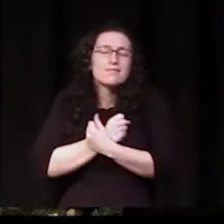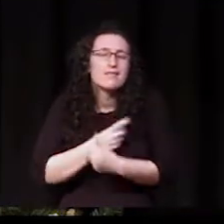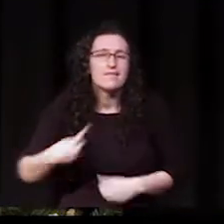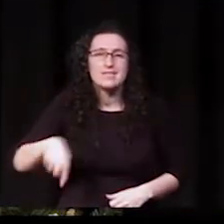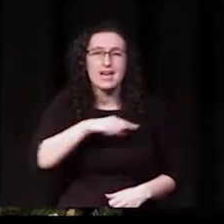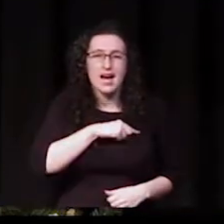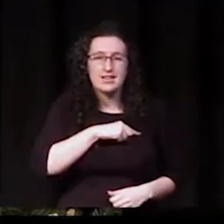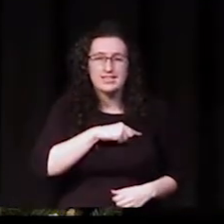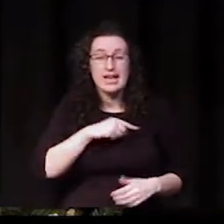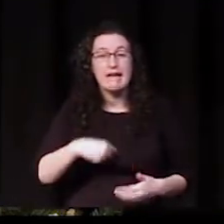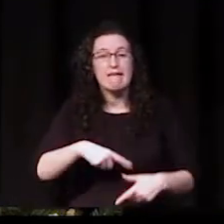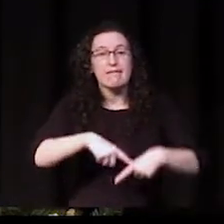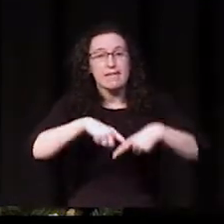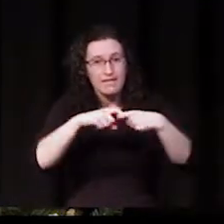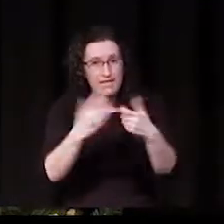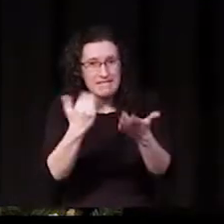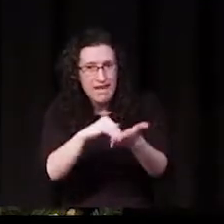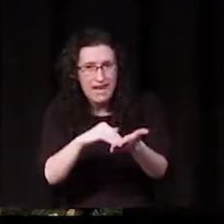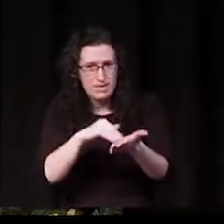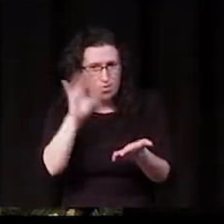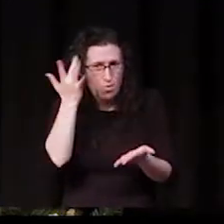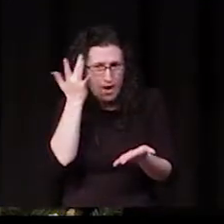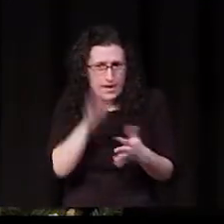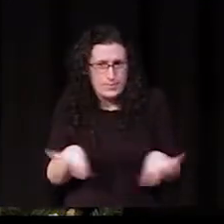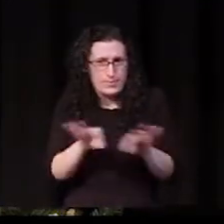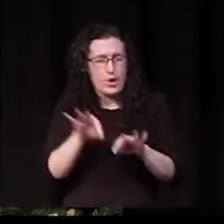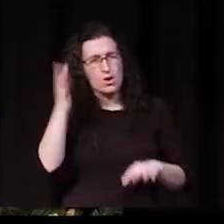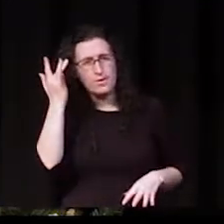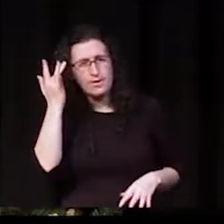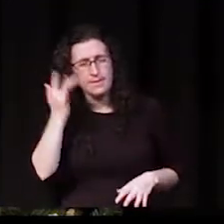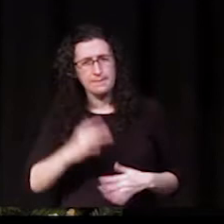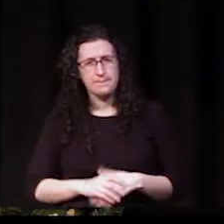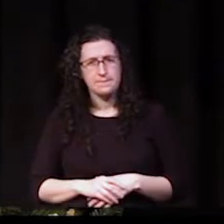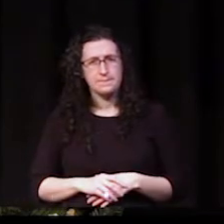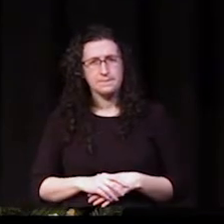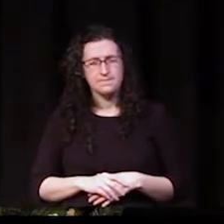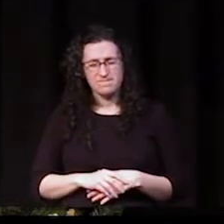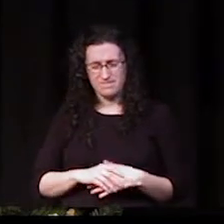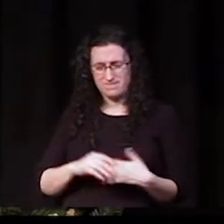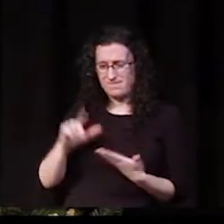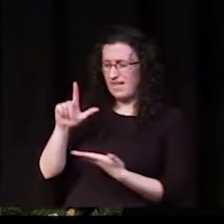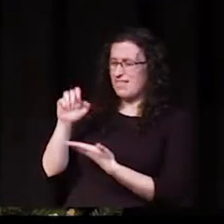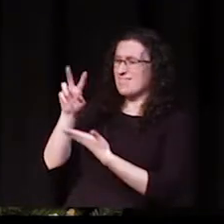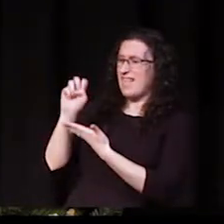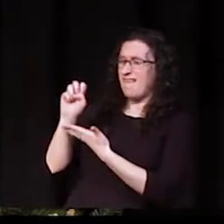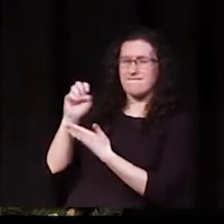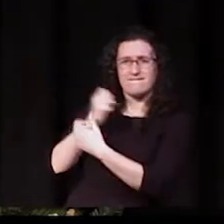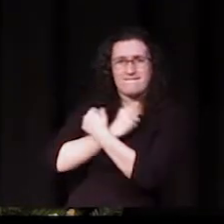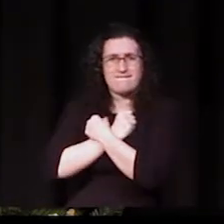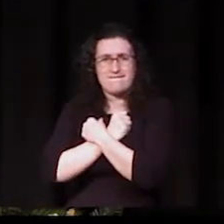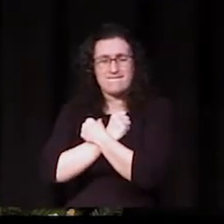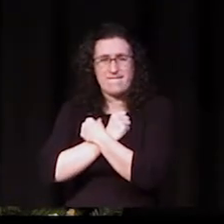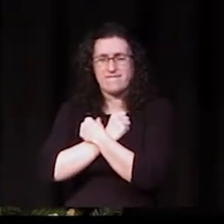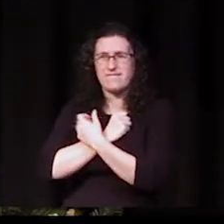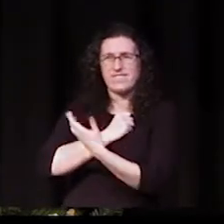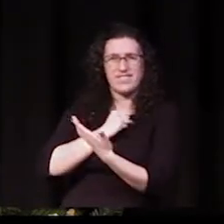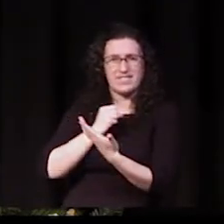and I would ask again, why does that matter? What does love have to do with what you and I need today,